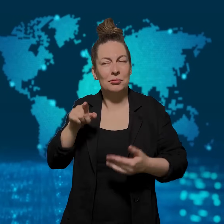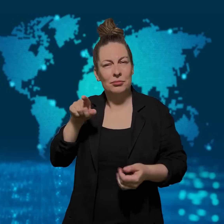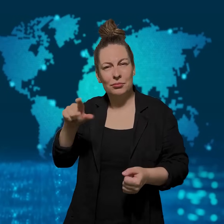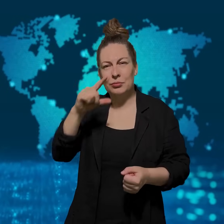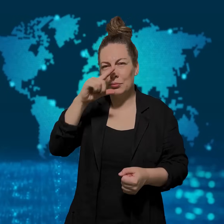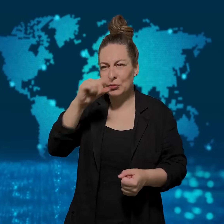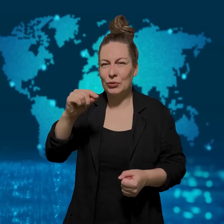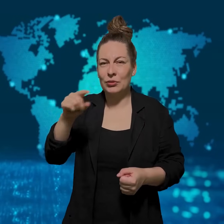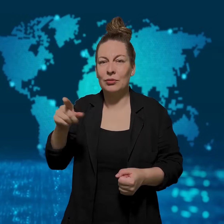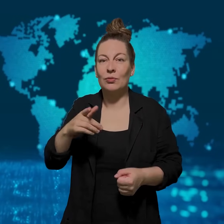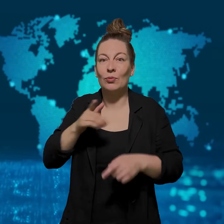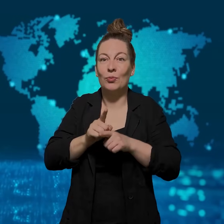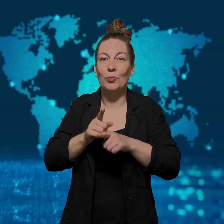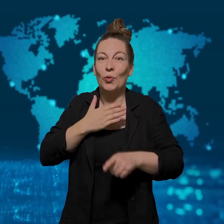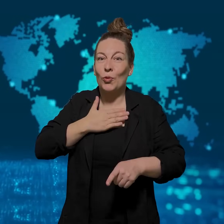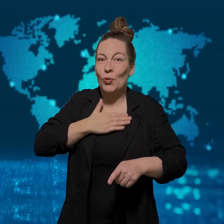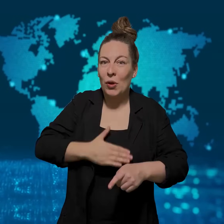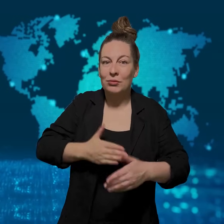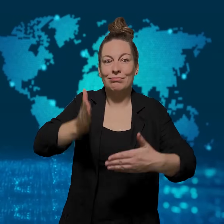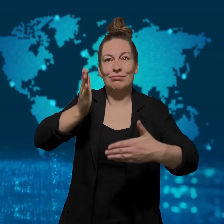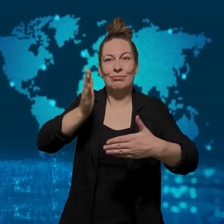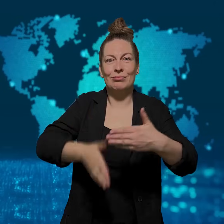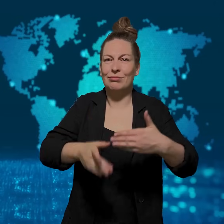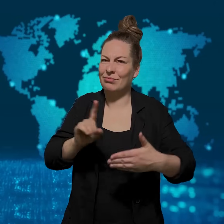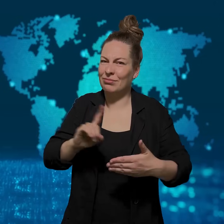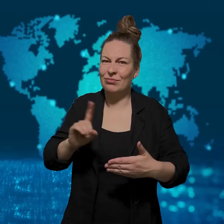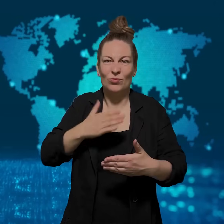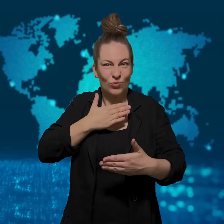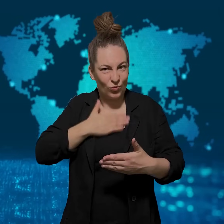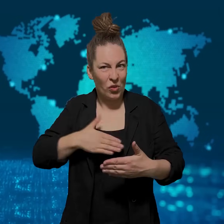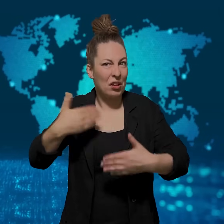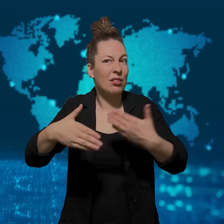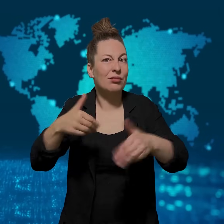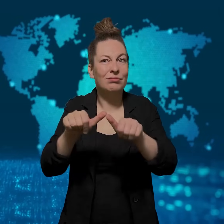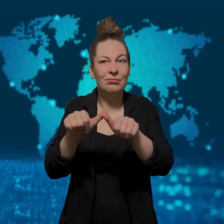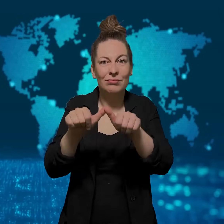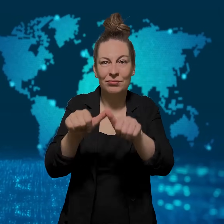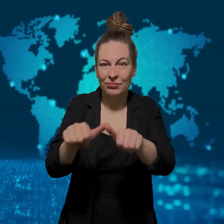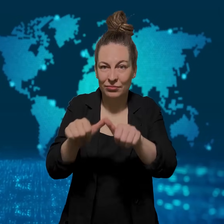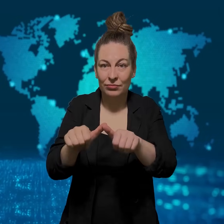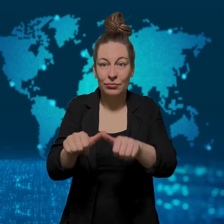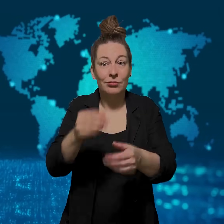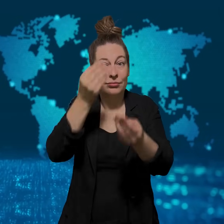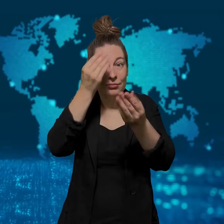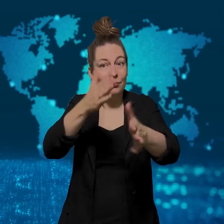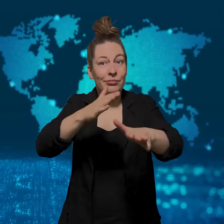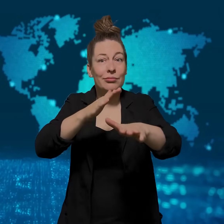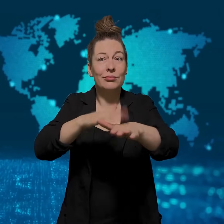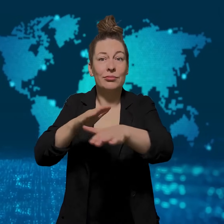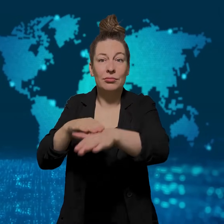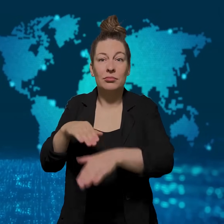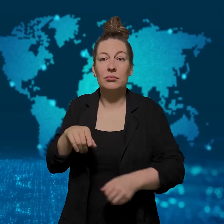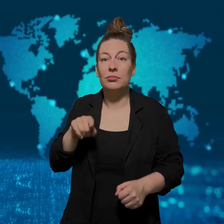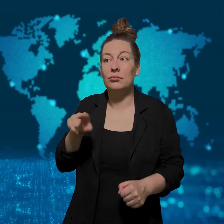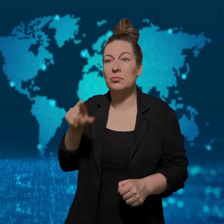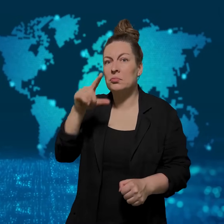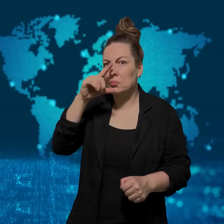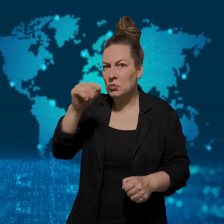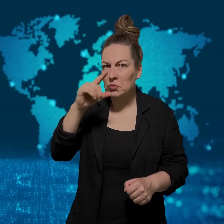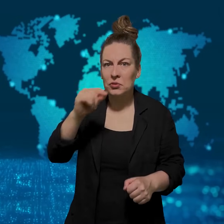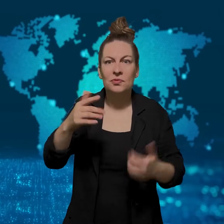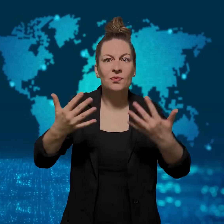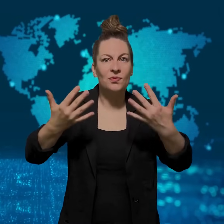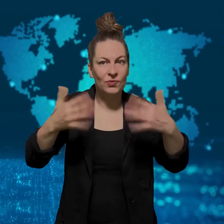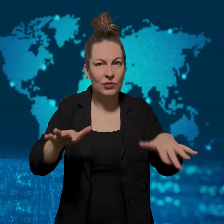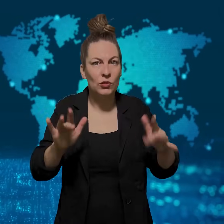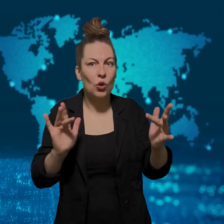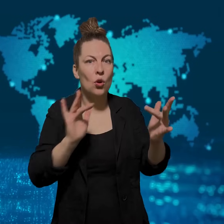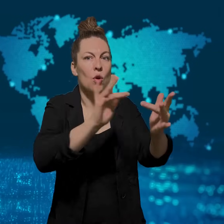Ukraine's Foreign Minister went so far as to say that Putin is "afraid of"